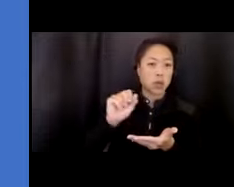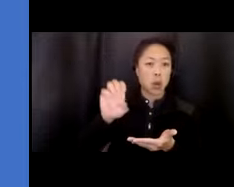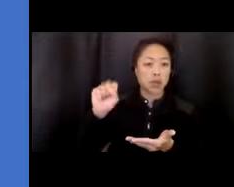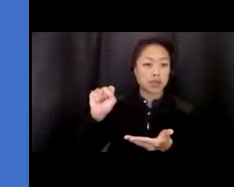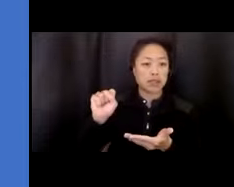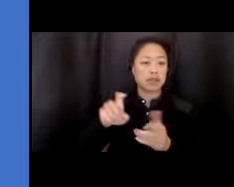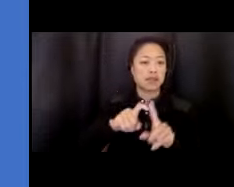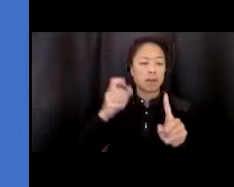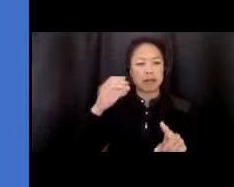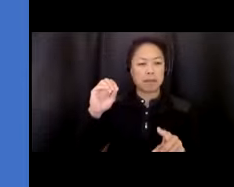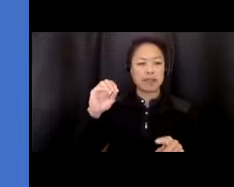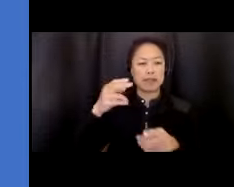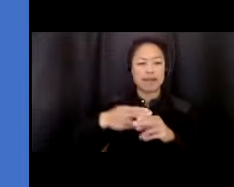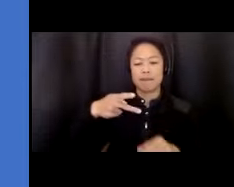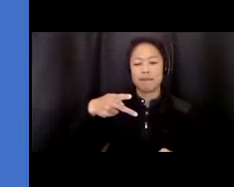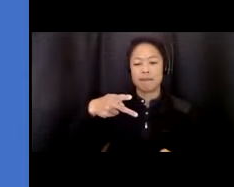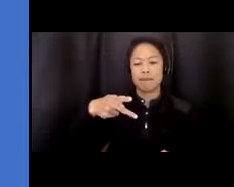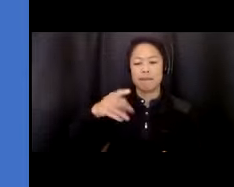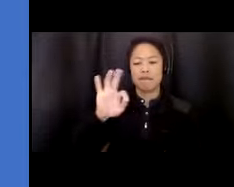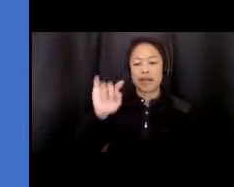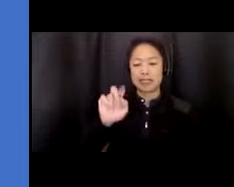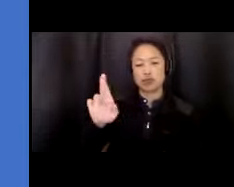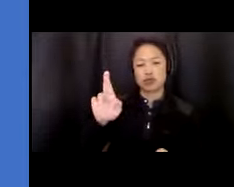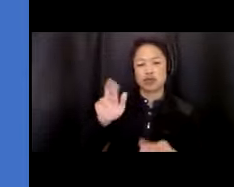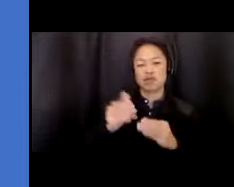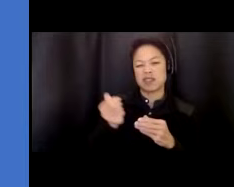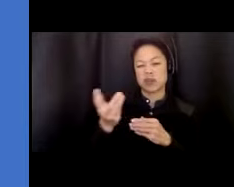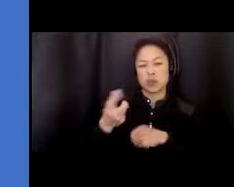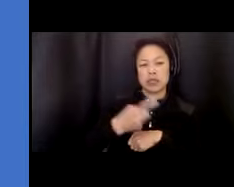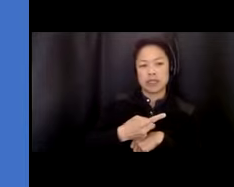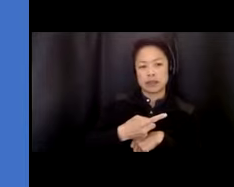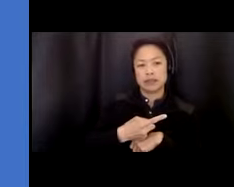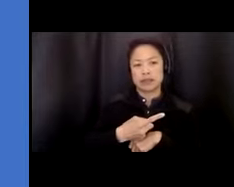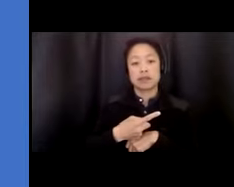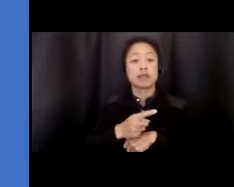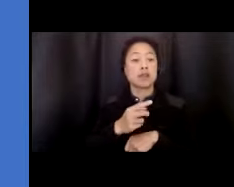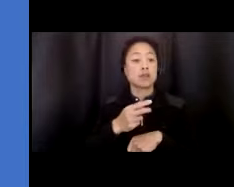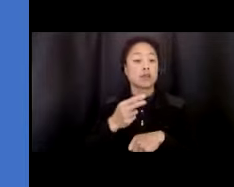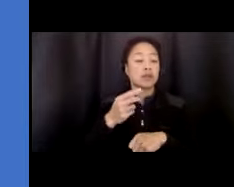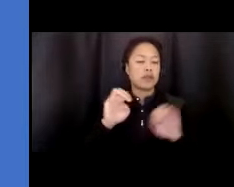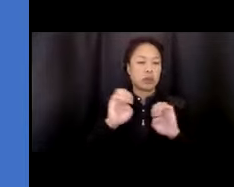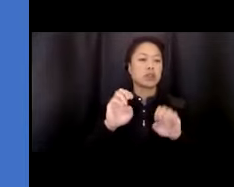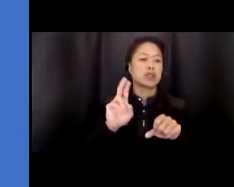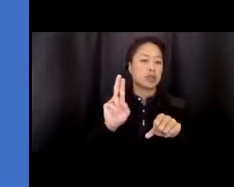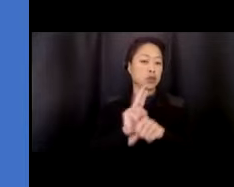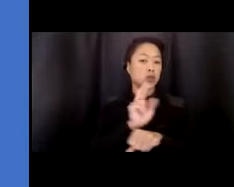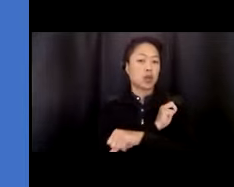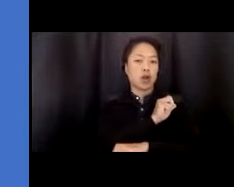in the next few days after it receives emergency use authorization. Critical